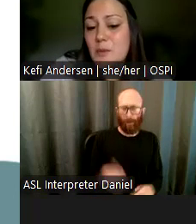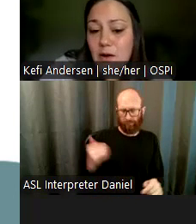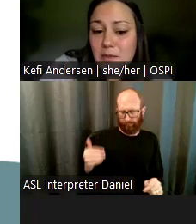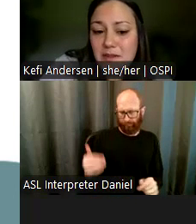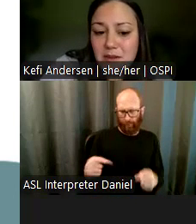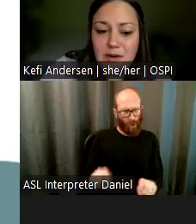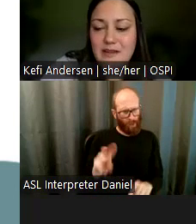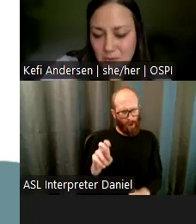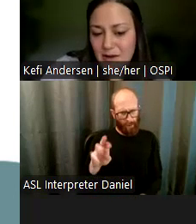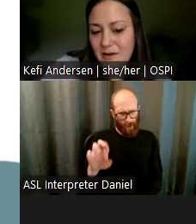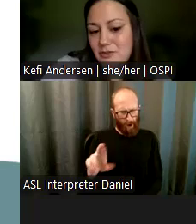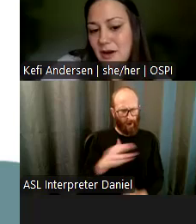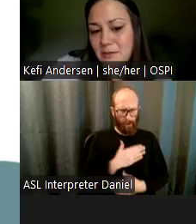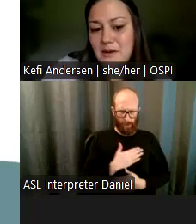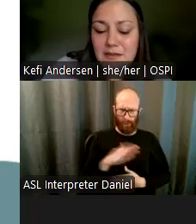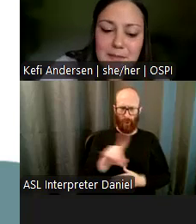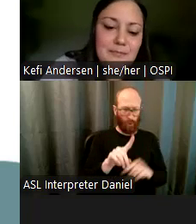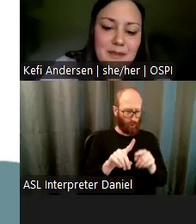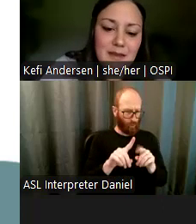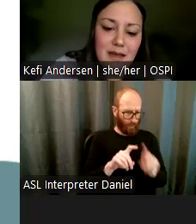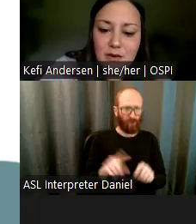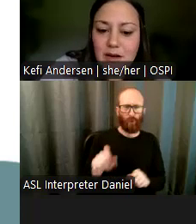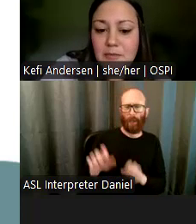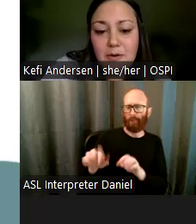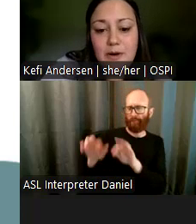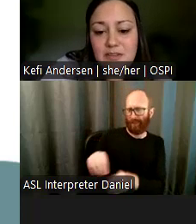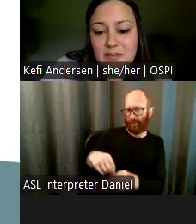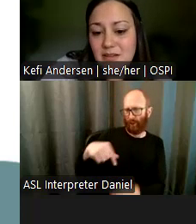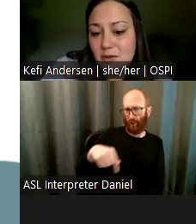We want them in the Q&A so we can track them carefully and you can upload questions that